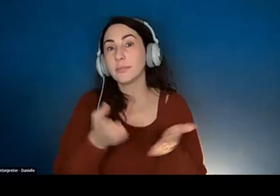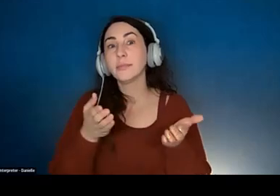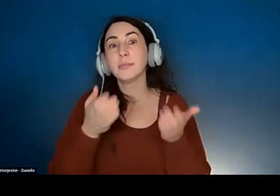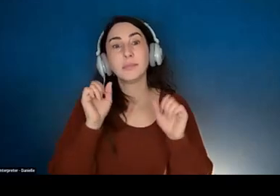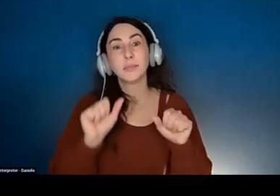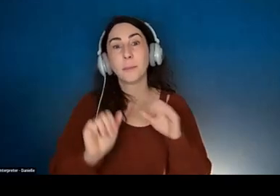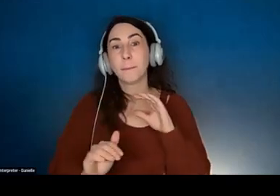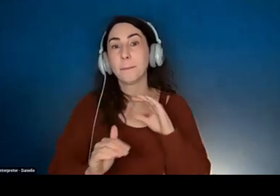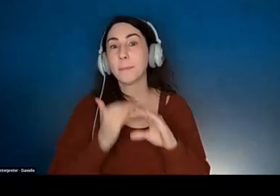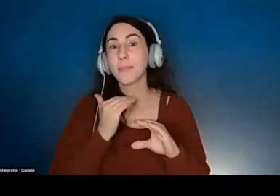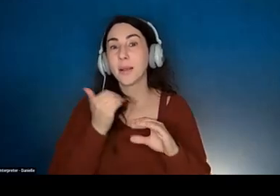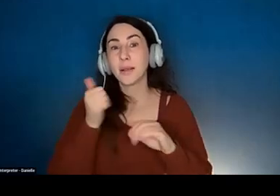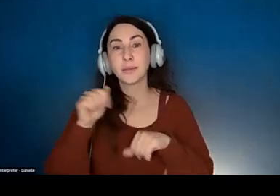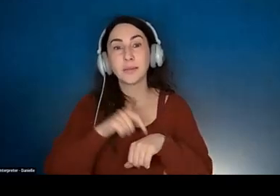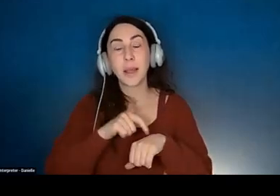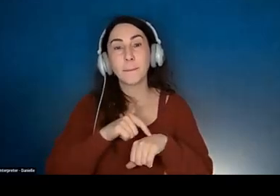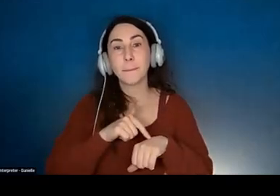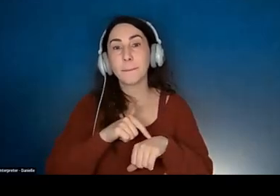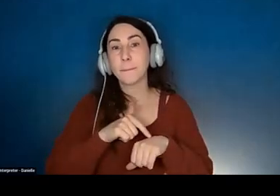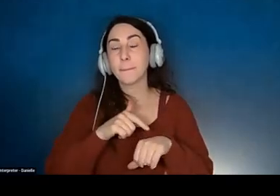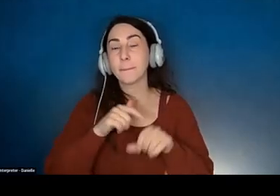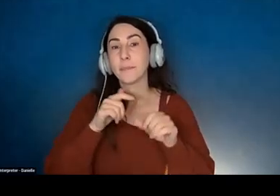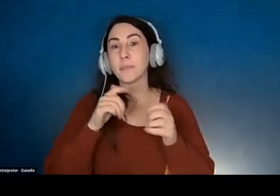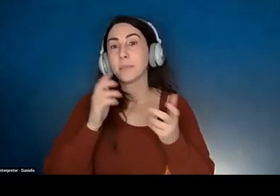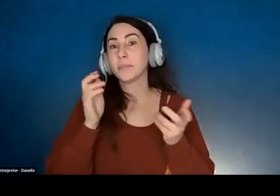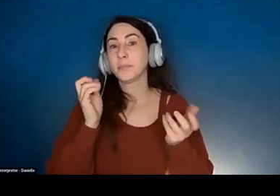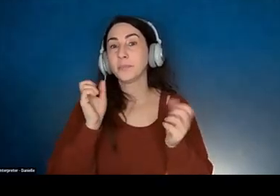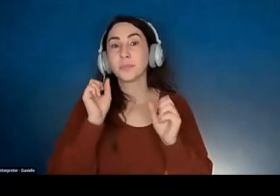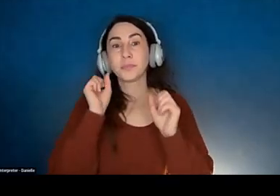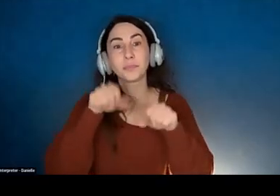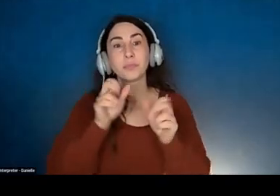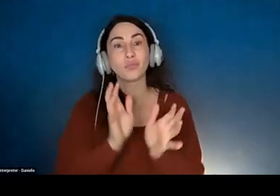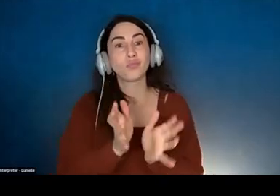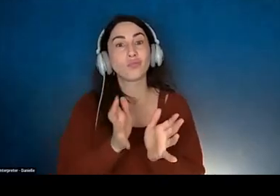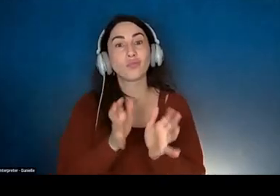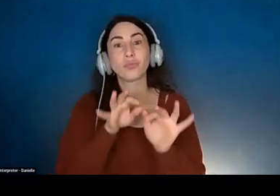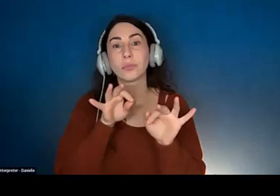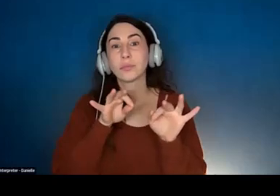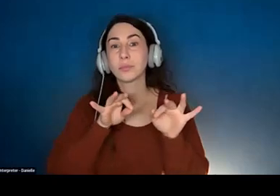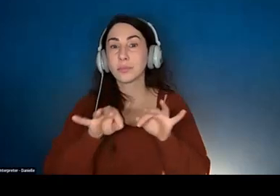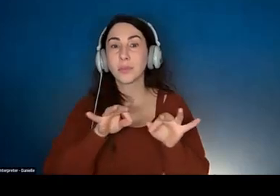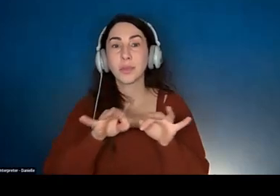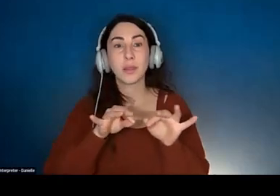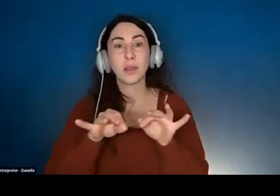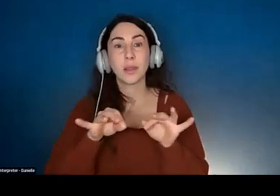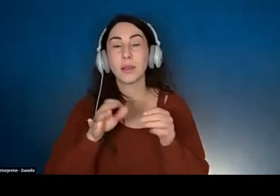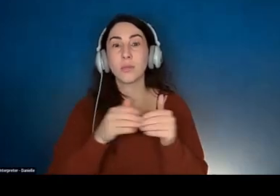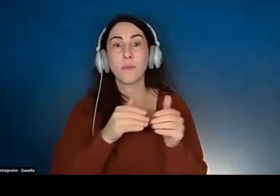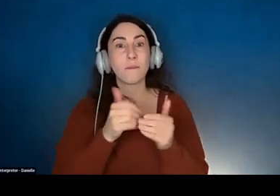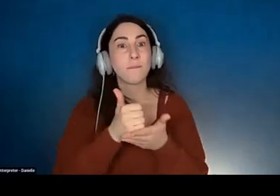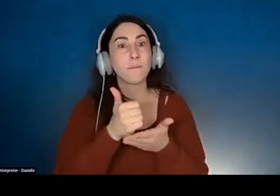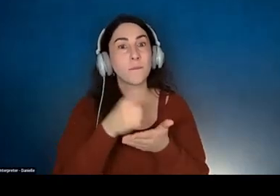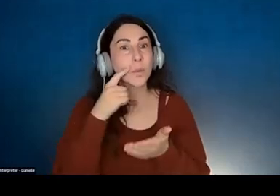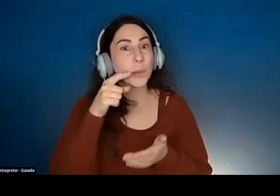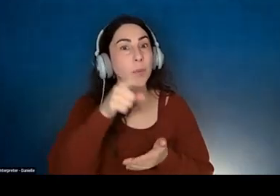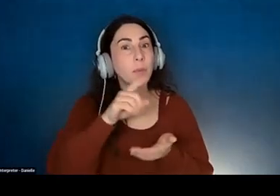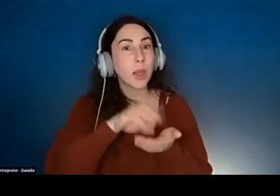out, and we can talk more about our process if that would be helpful for you to learn more. Thank you.